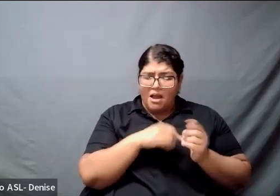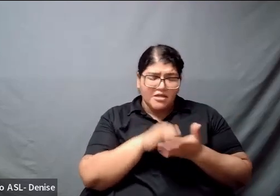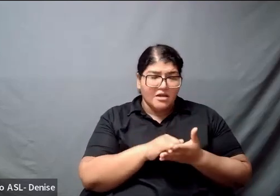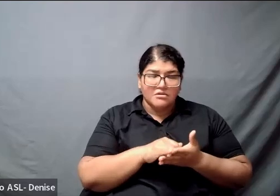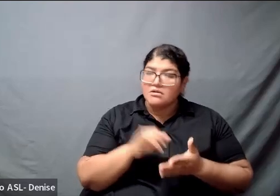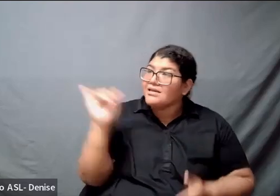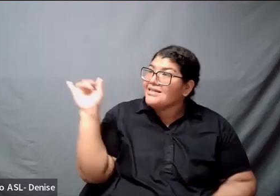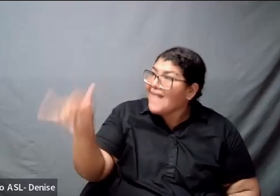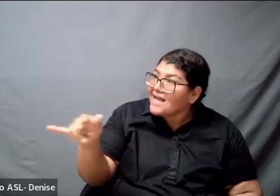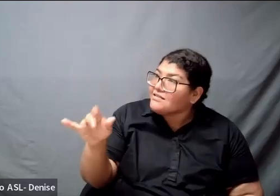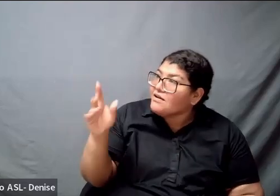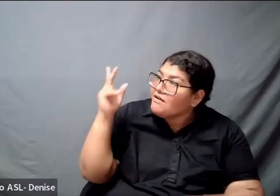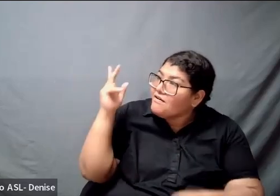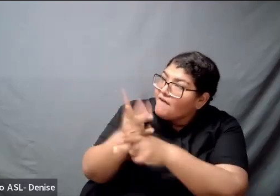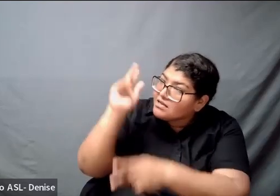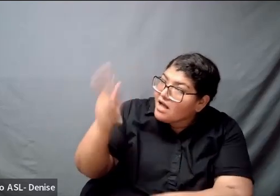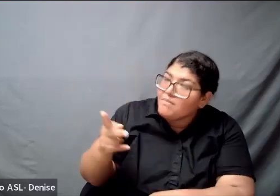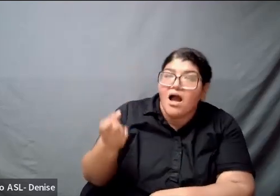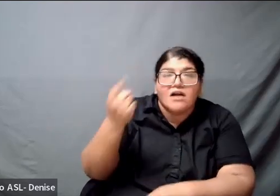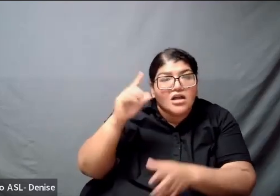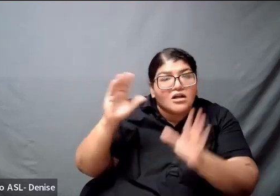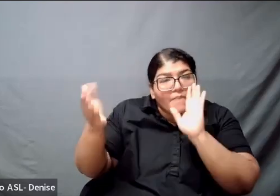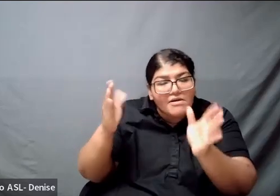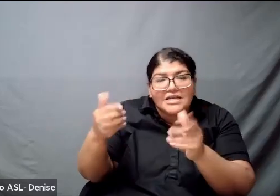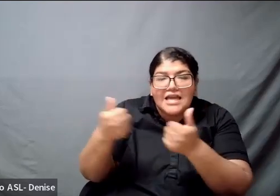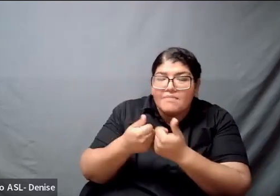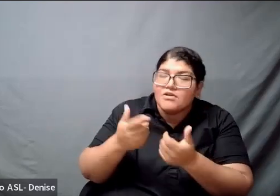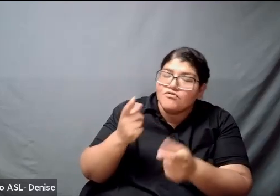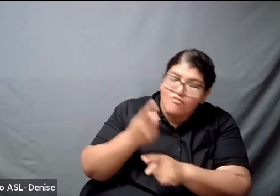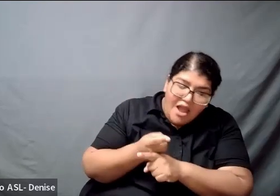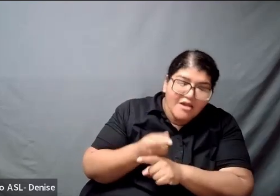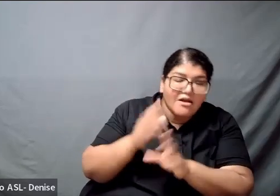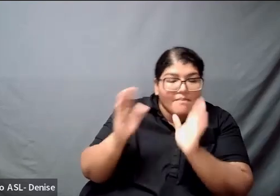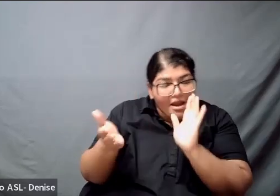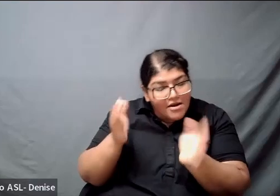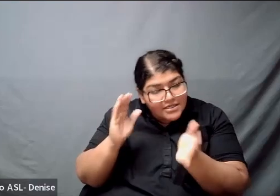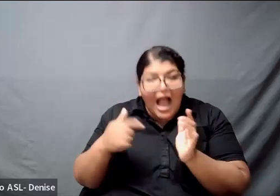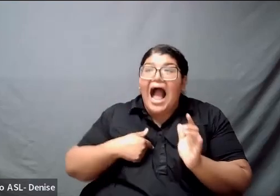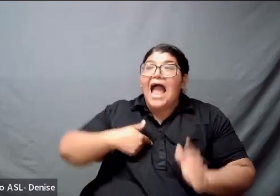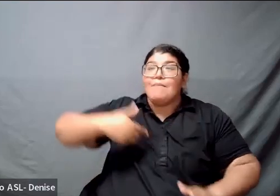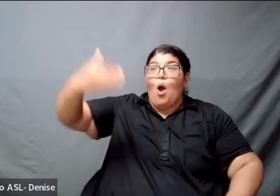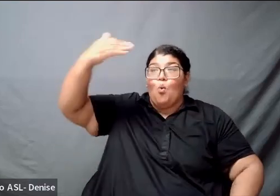And while comparison games are bad and comparison games are weird, I am playing a comparison game.